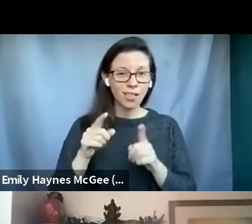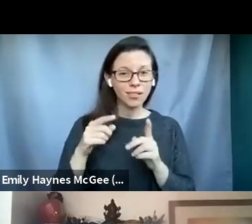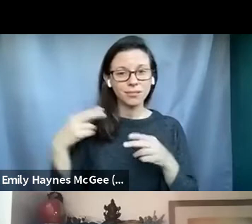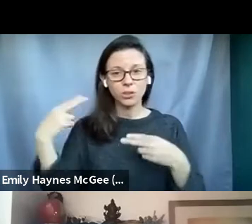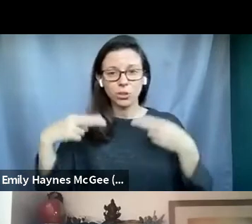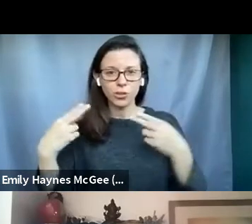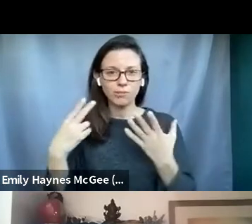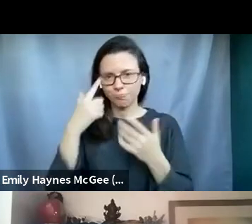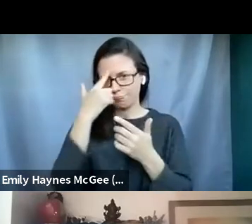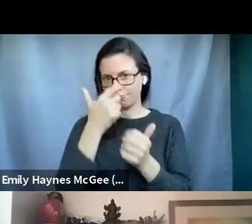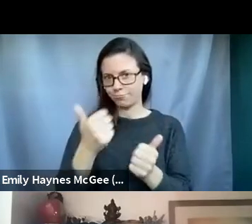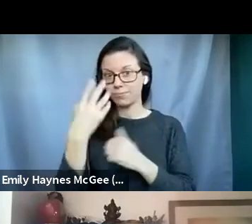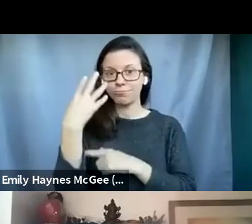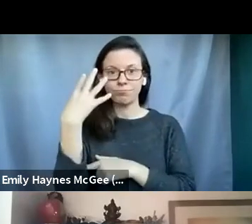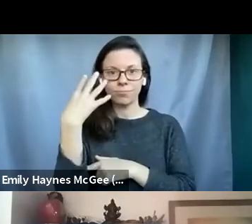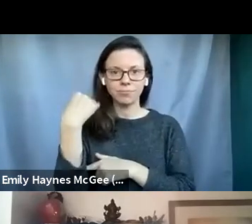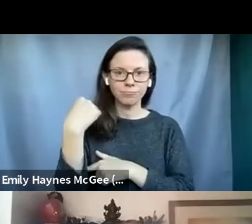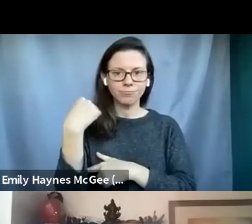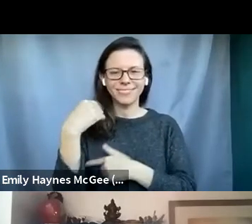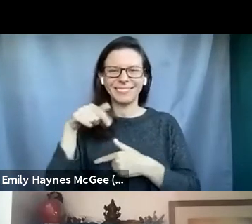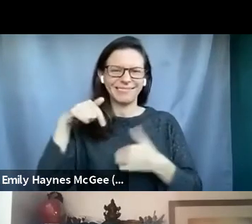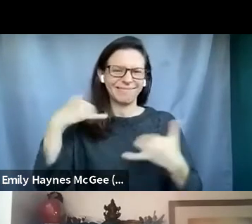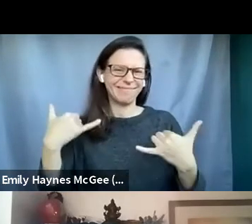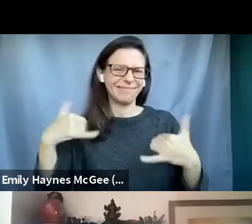This is a casual info session, so whatever you're most comfortable with, and we'll get